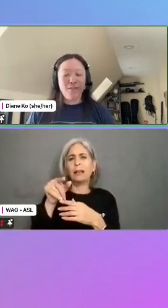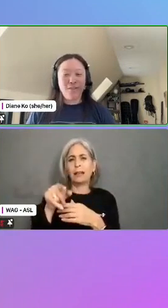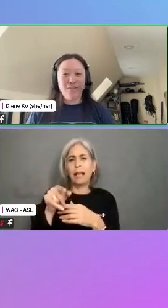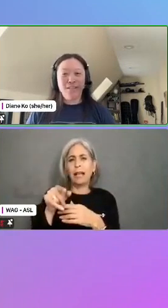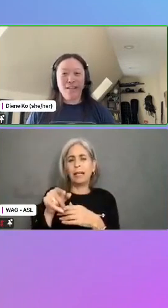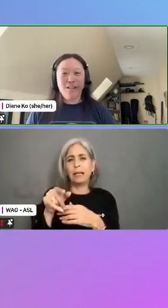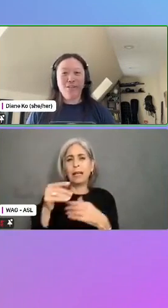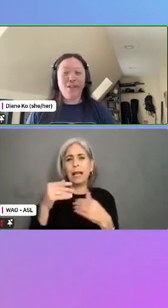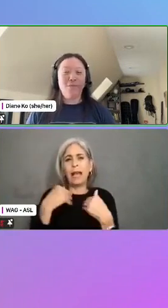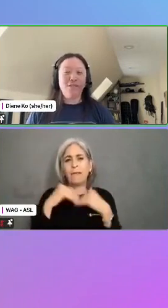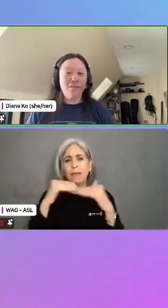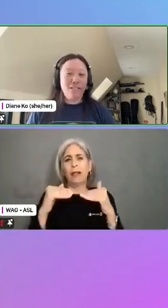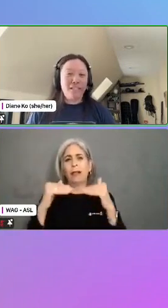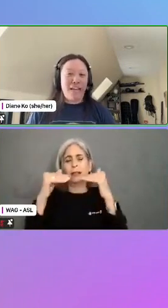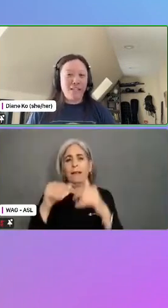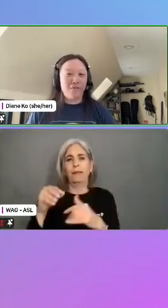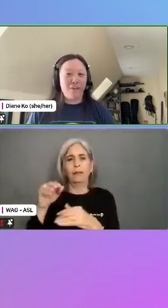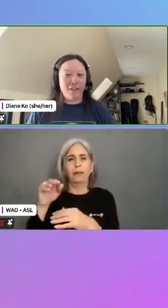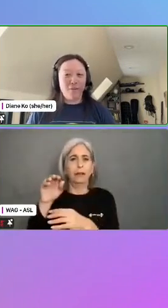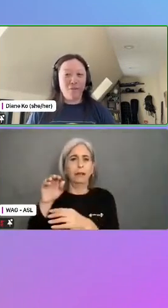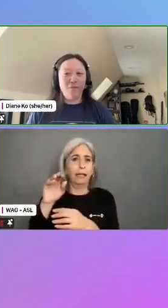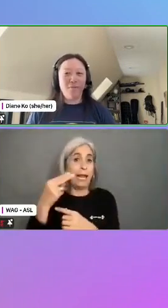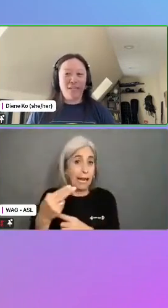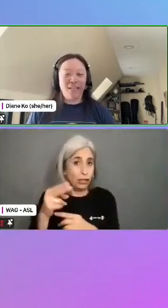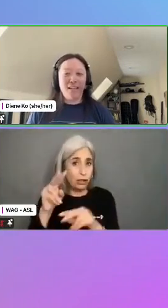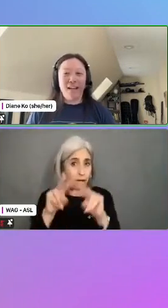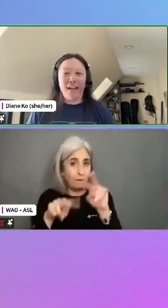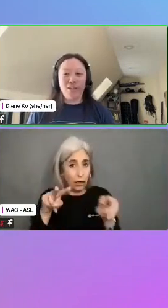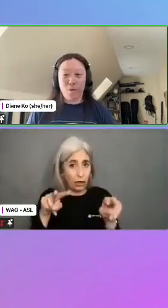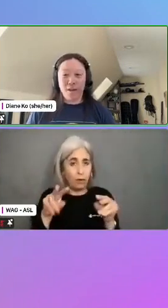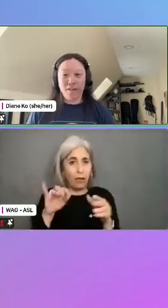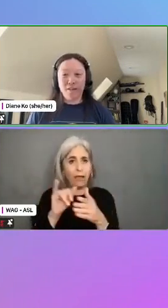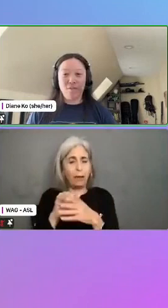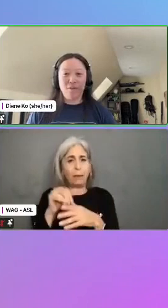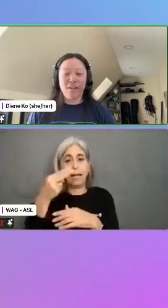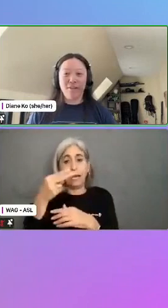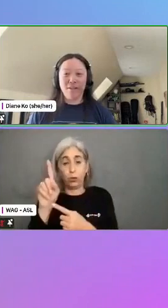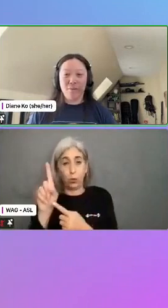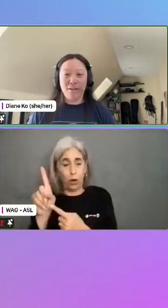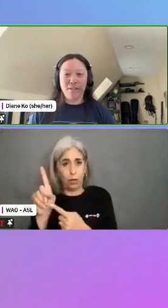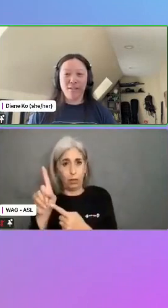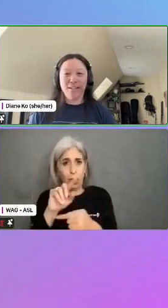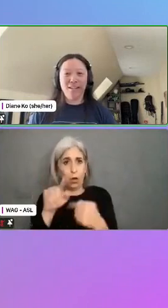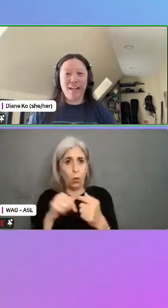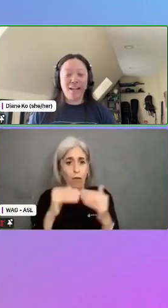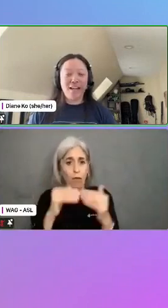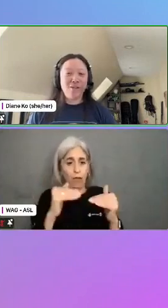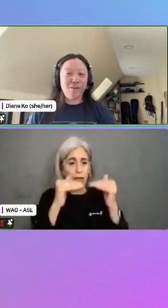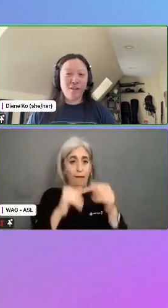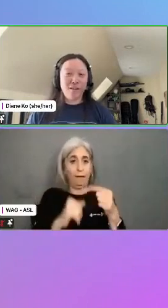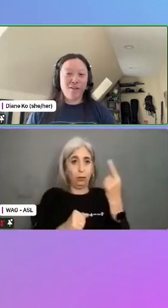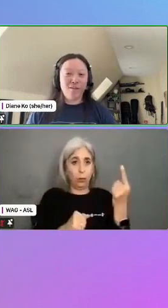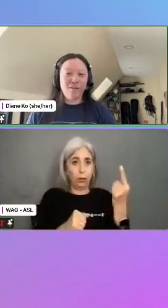providing an option to more confidently ensure that there's an ID set and that it's unique.